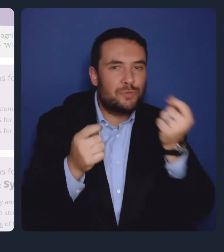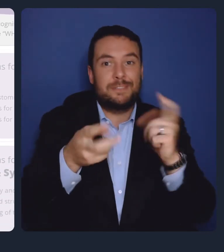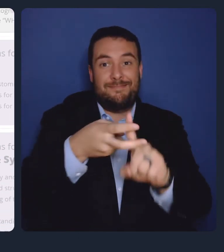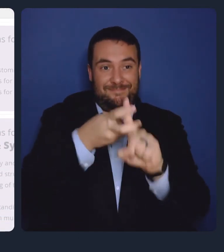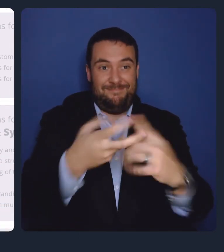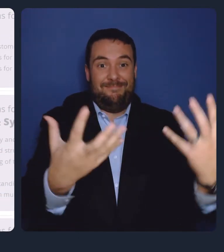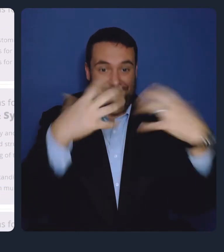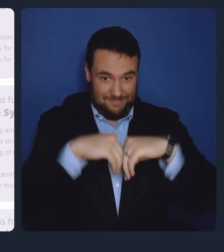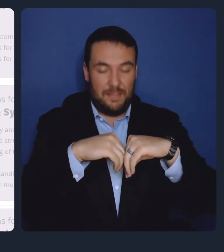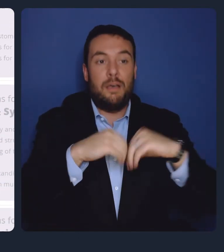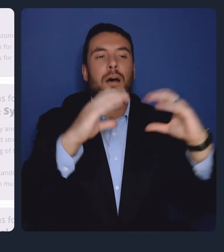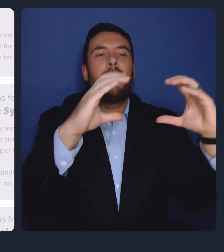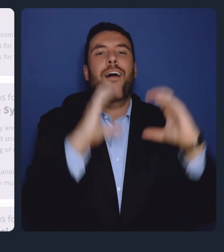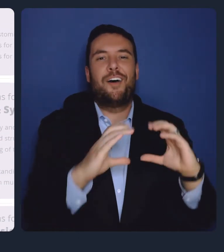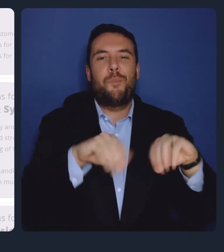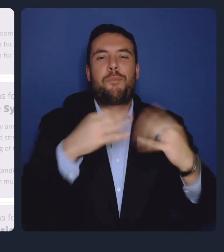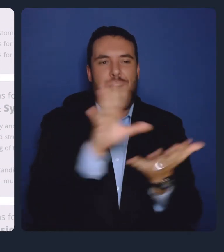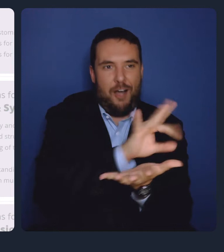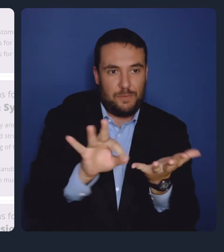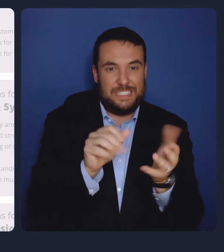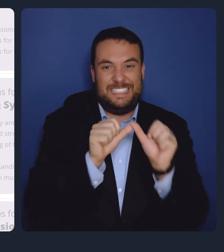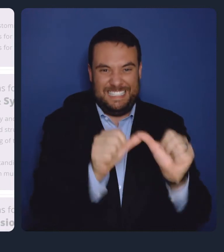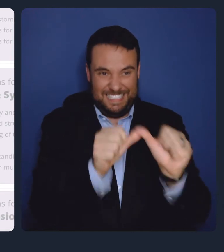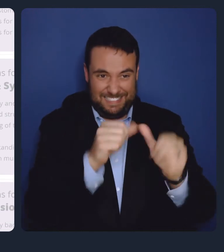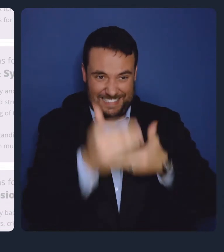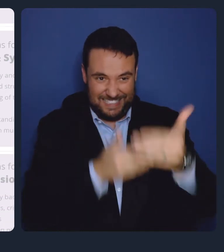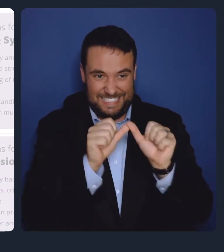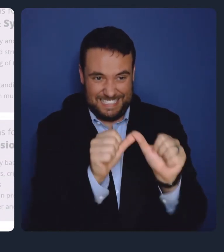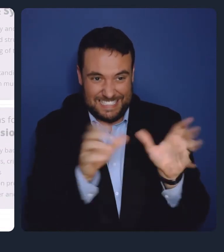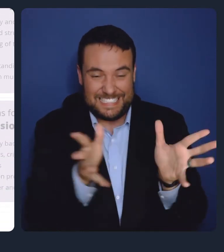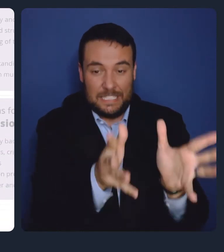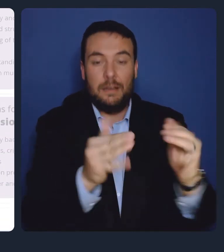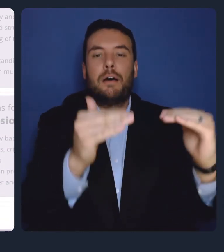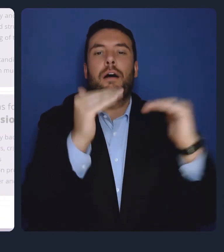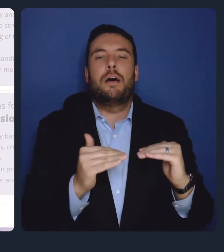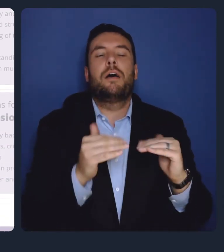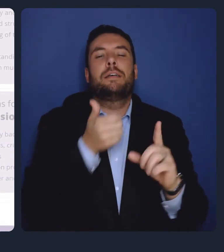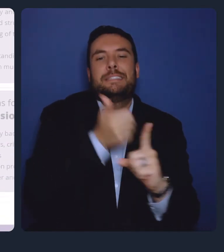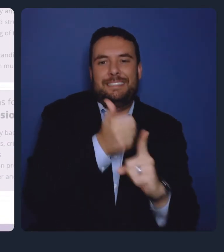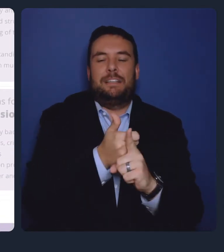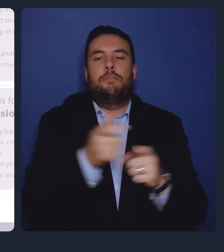Then we provide options for sustaining effort and persistence. And then promoting self-regulation.